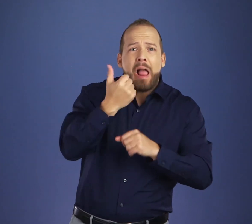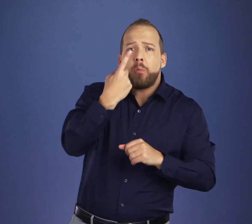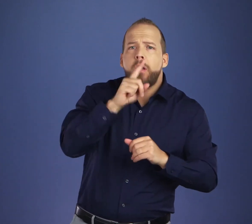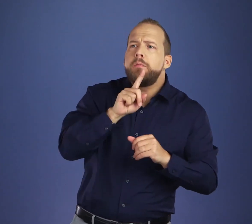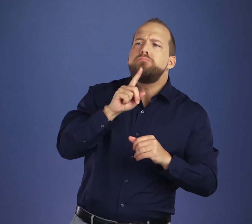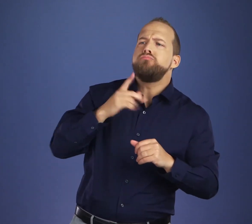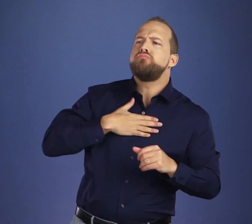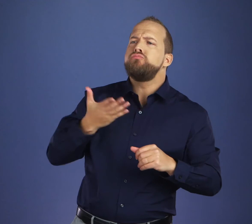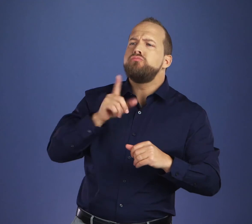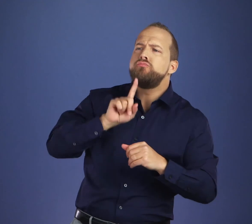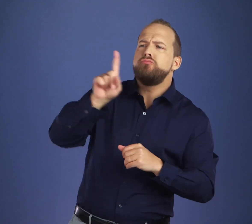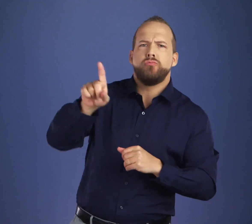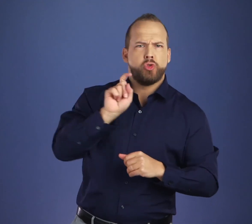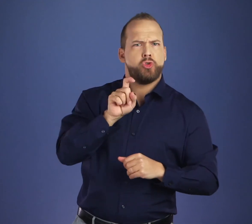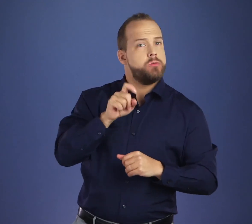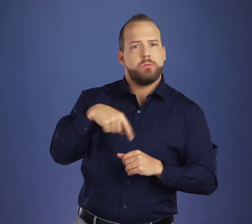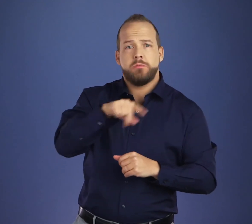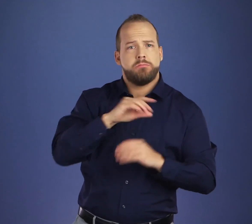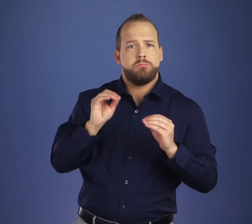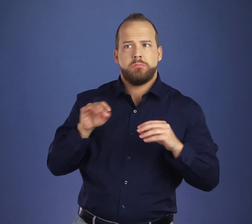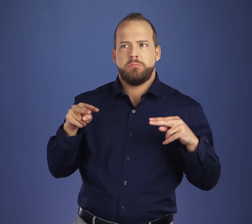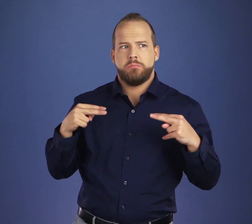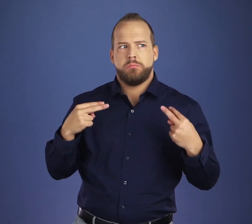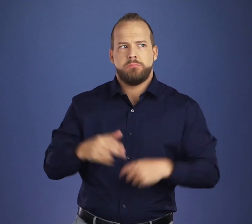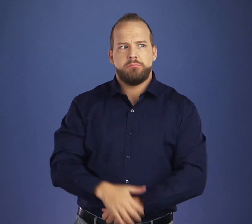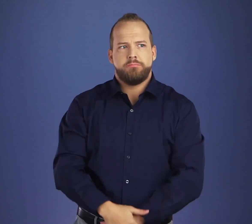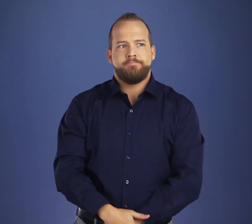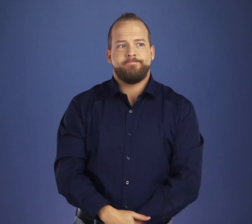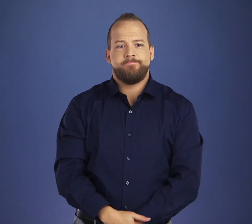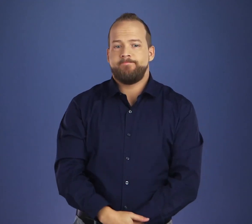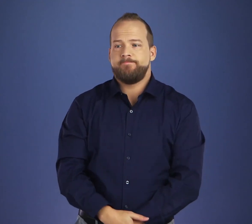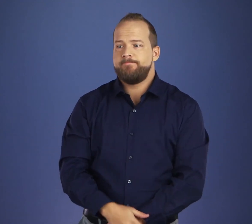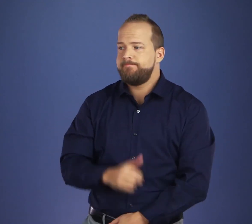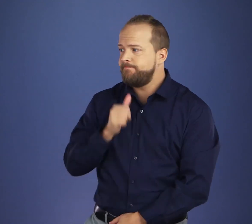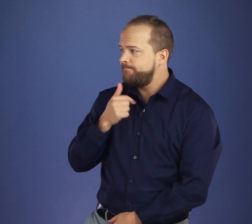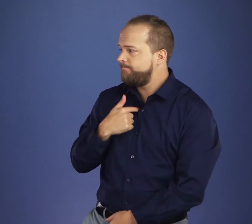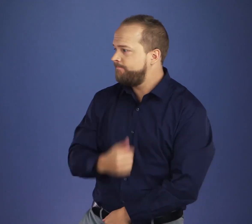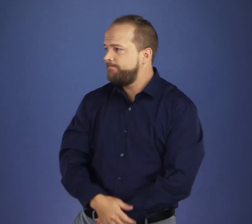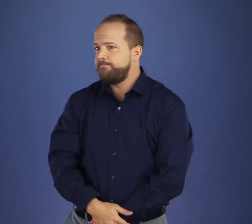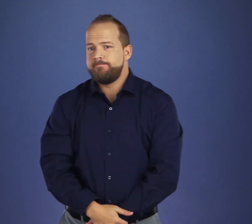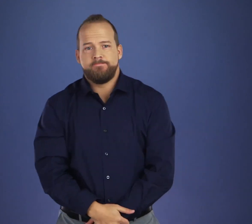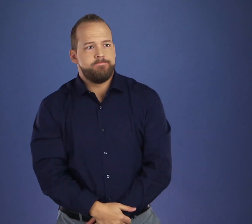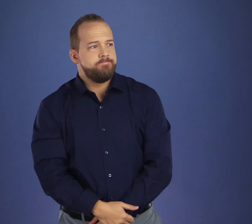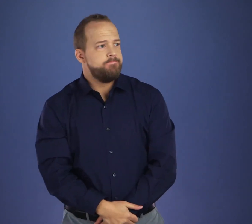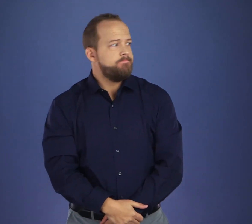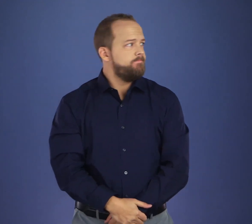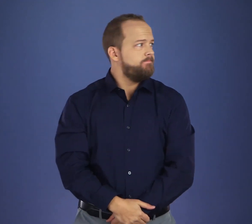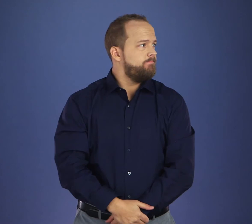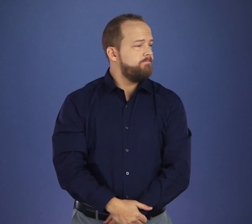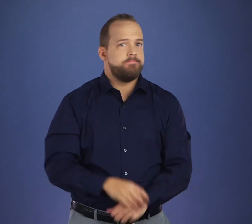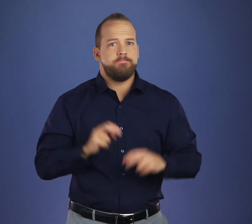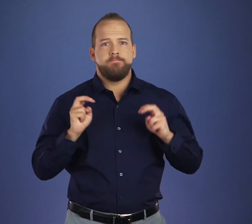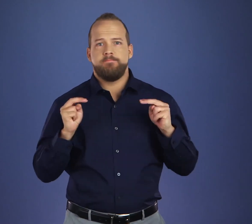But this time nobody stirred. “Leave him alone! Let him try it by himself for once;